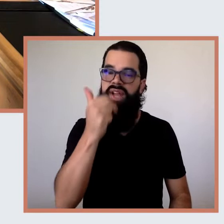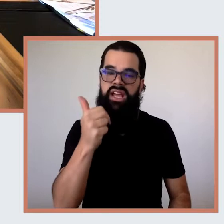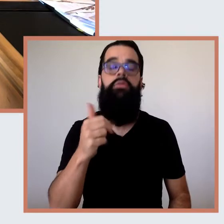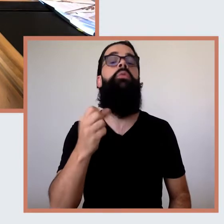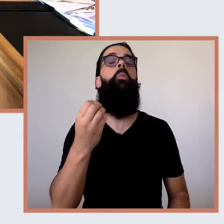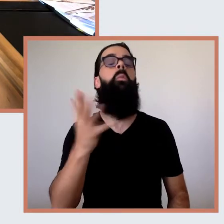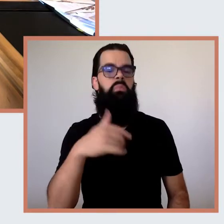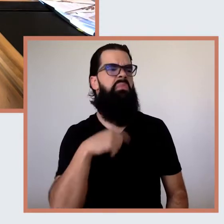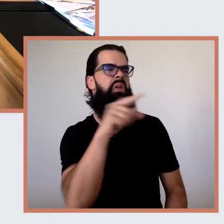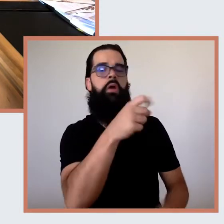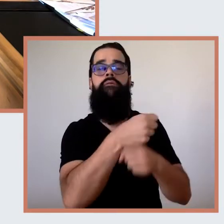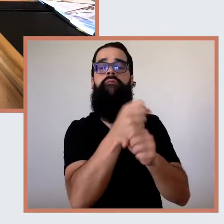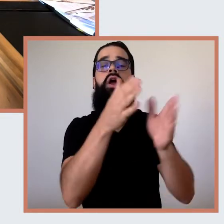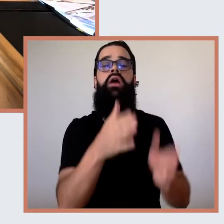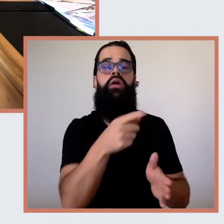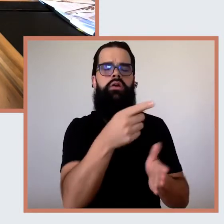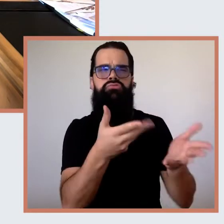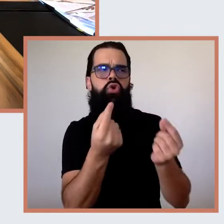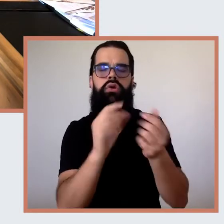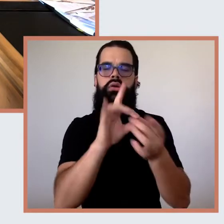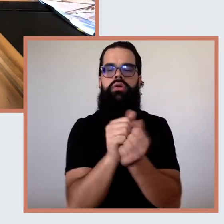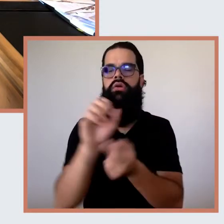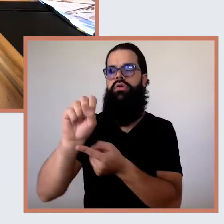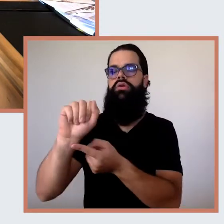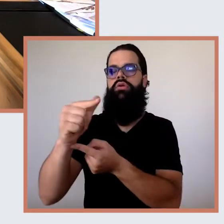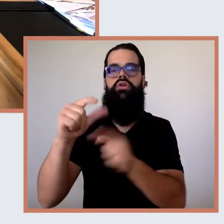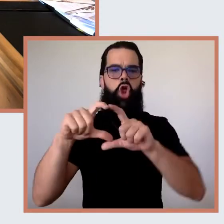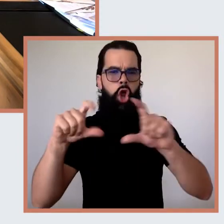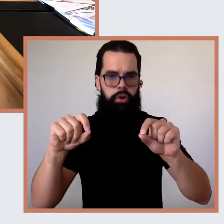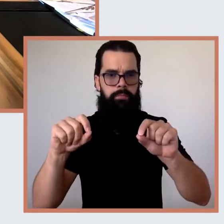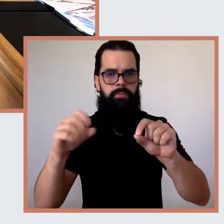I asked the producers if they could help me get my SAG card and they did,